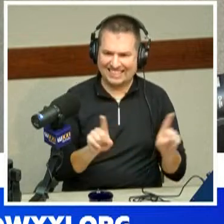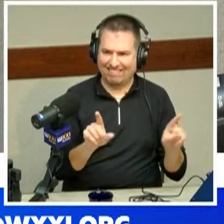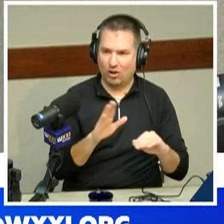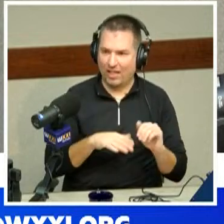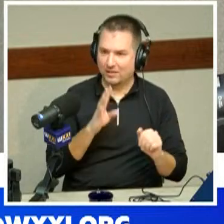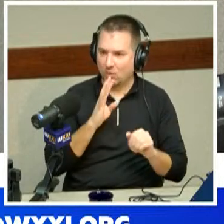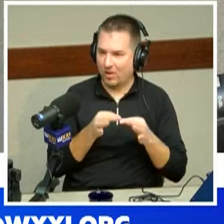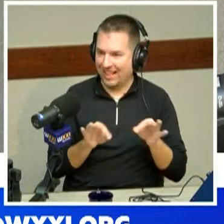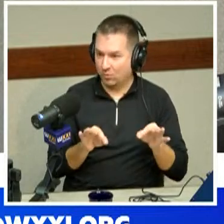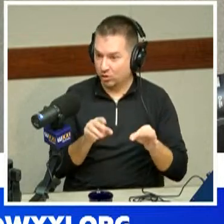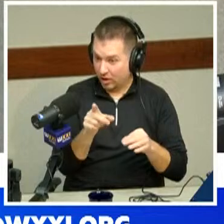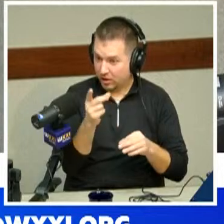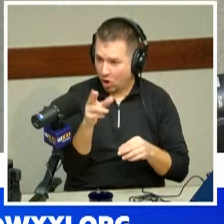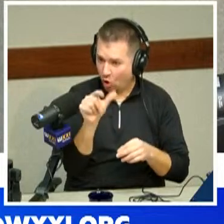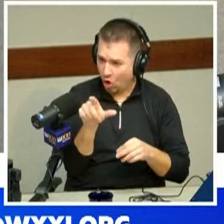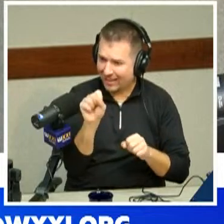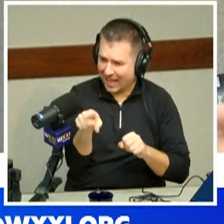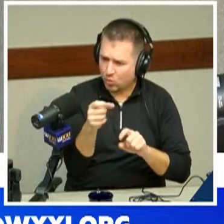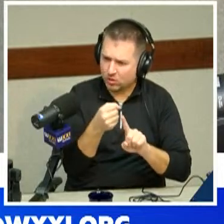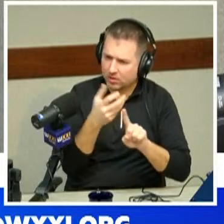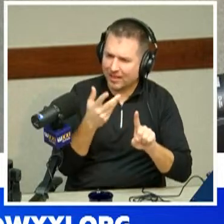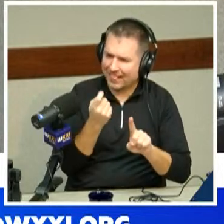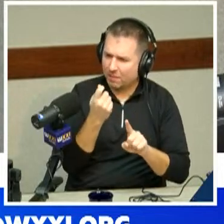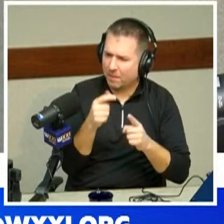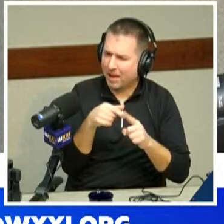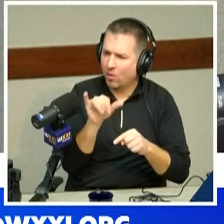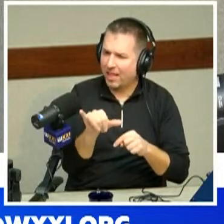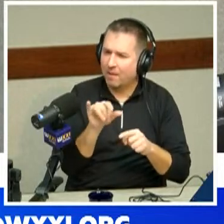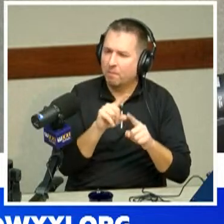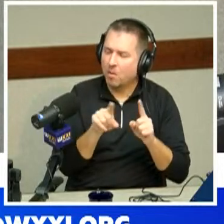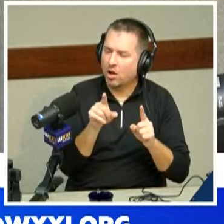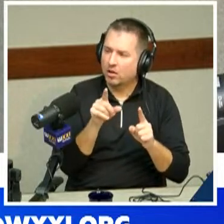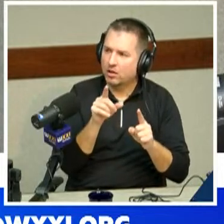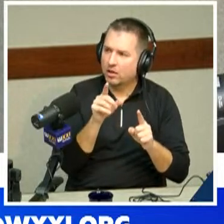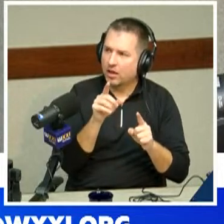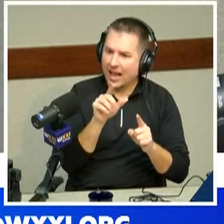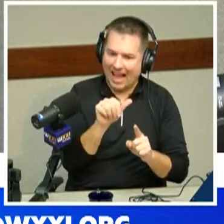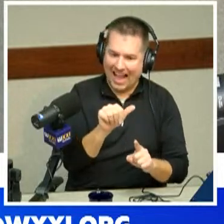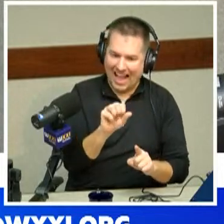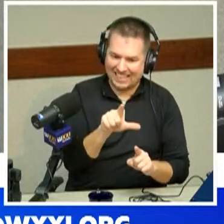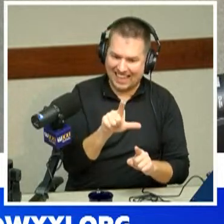Dr Hall I don't know if you want to speak to that but um that it is you know it's a fully embodied